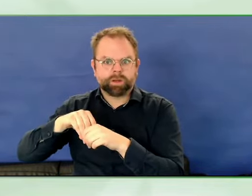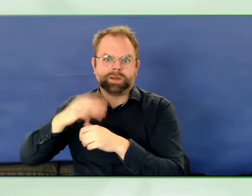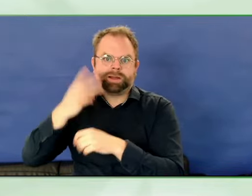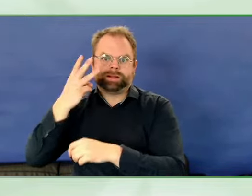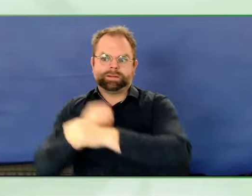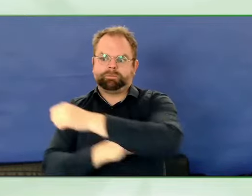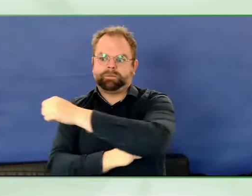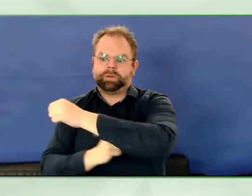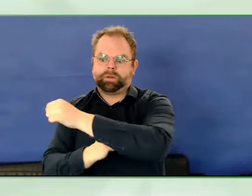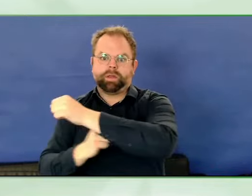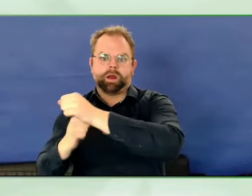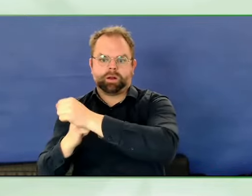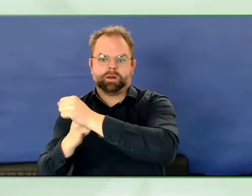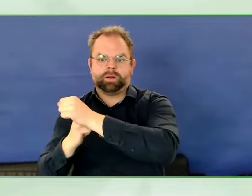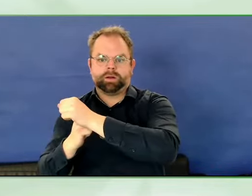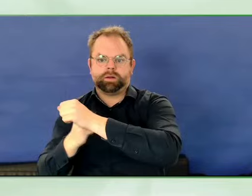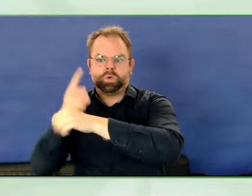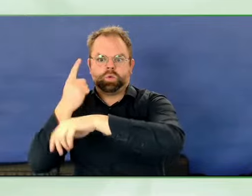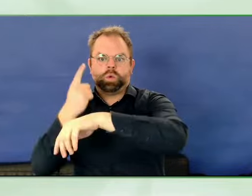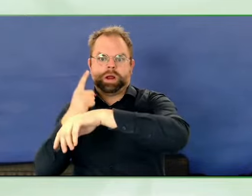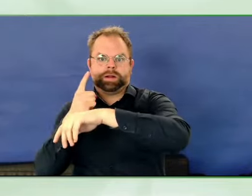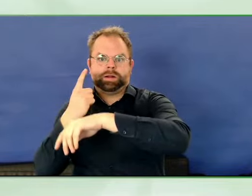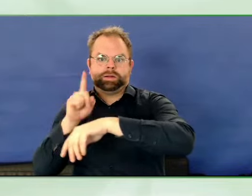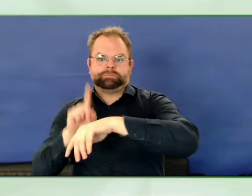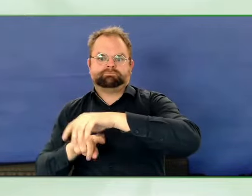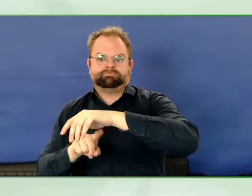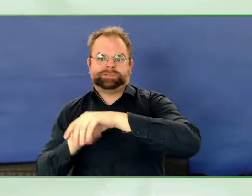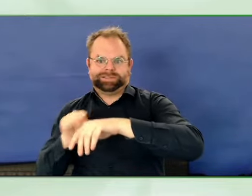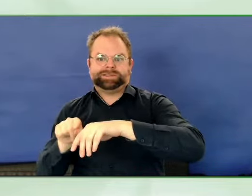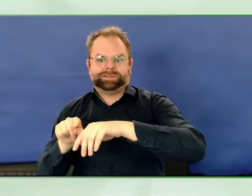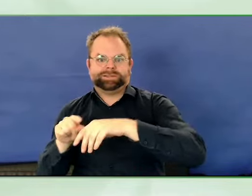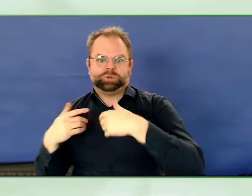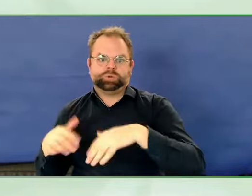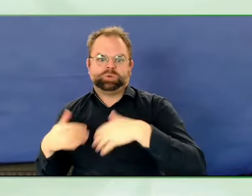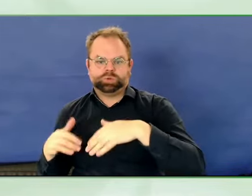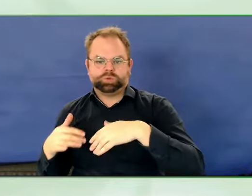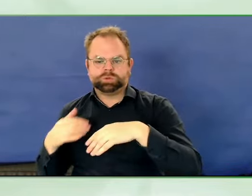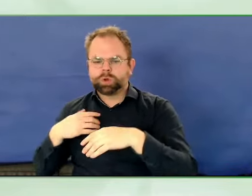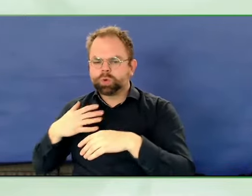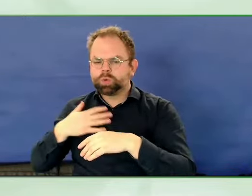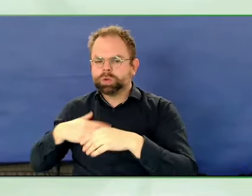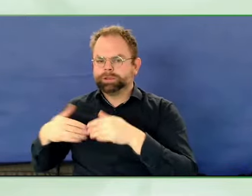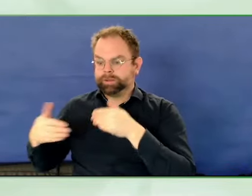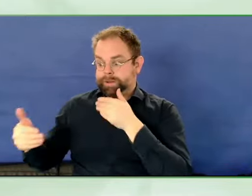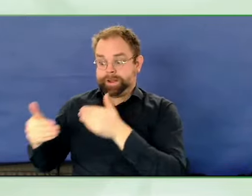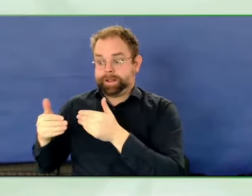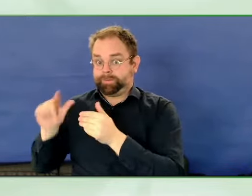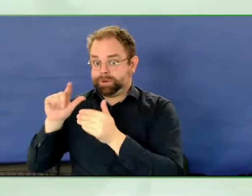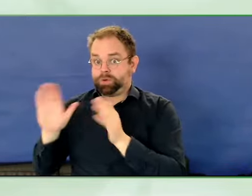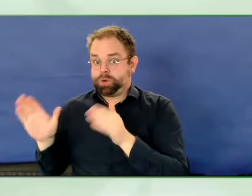Generally I think that we need to look at different geographies and